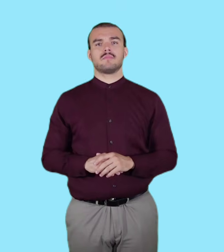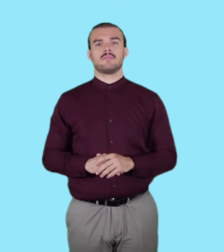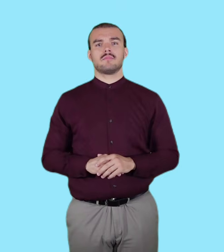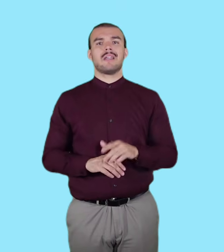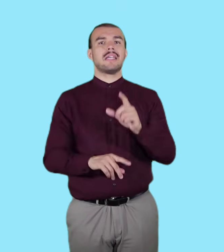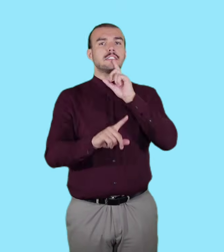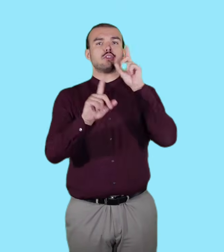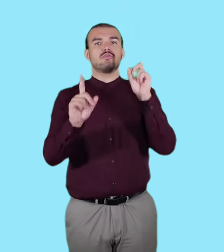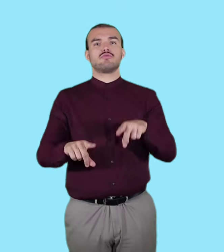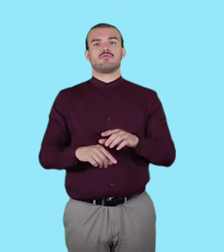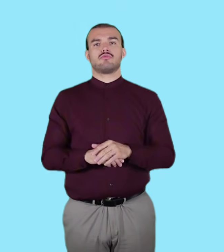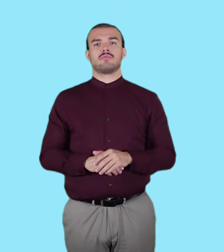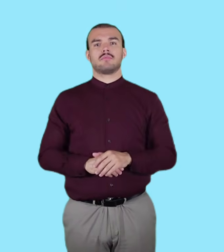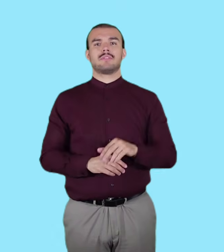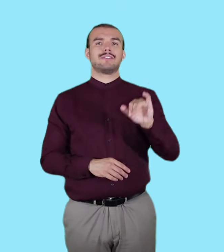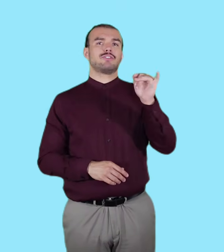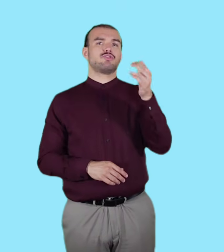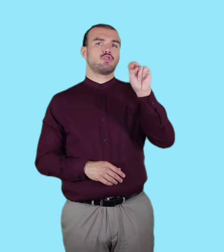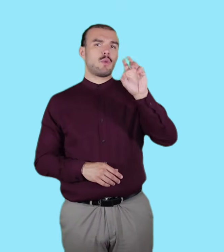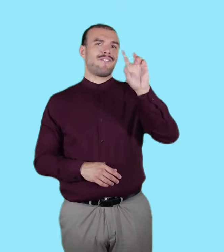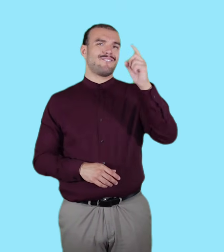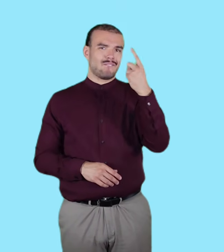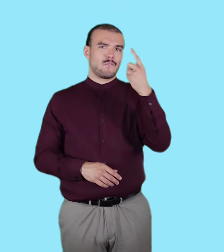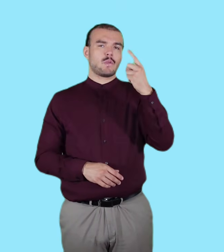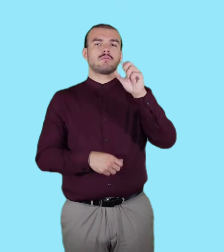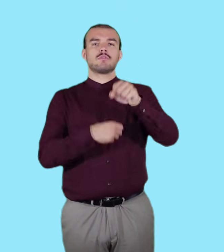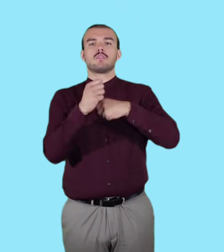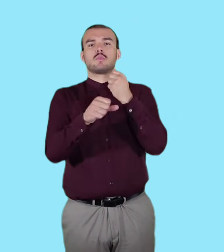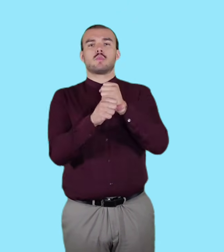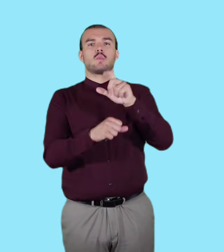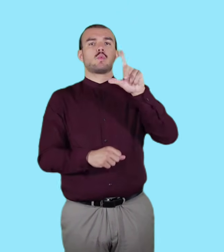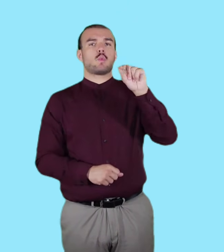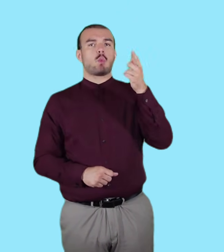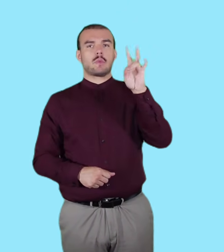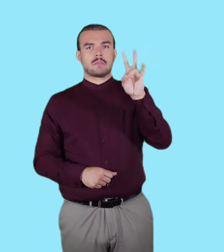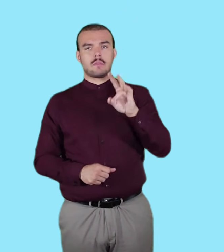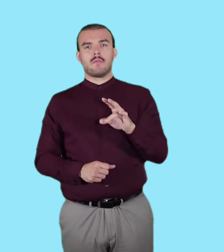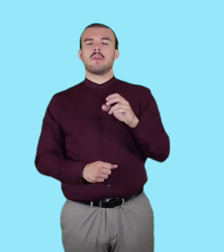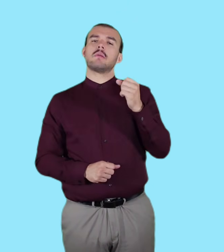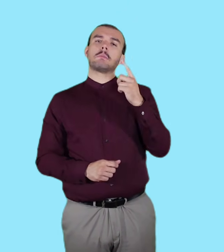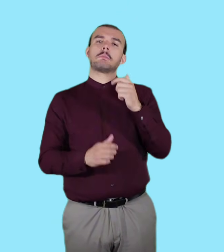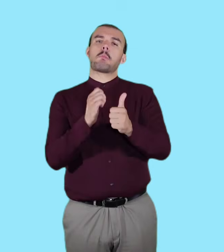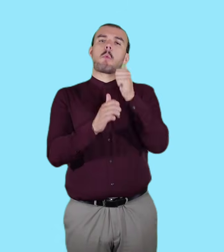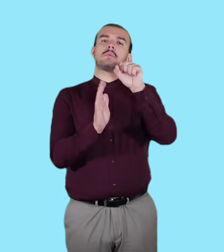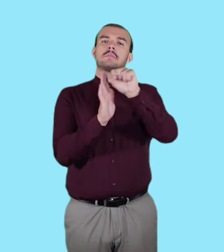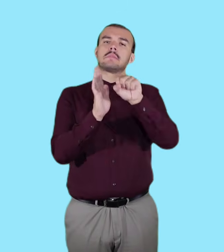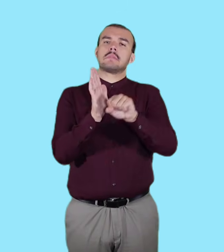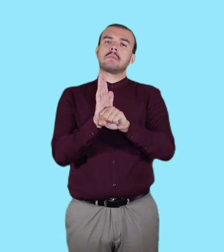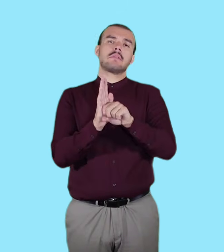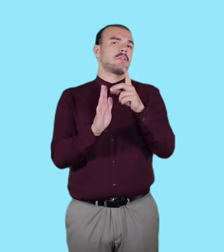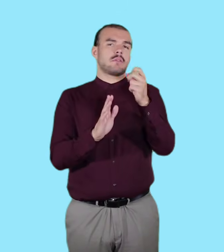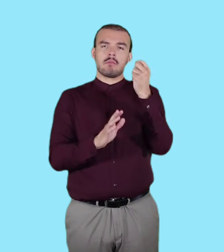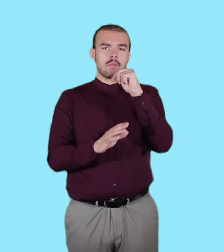Answer: January 1st, 2027 for most states, but not all.